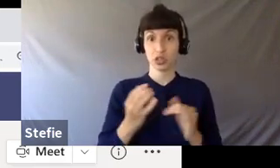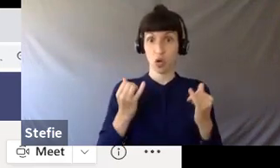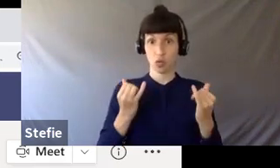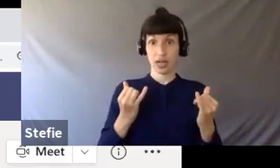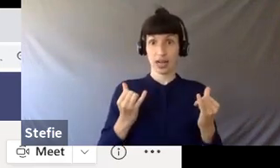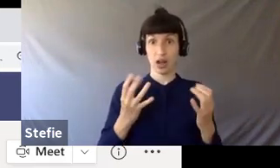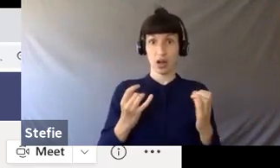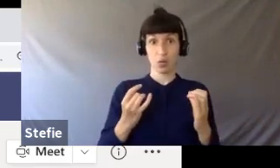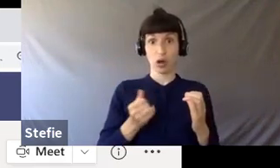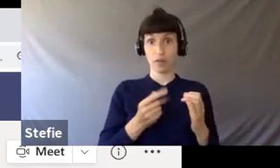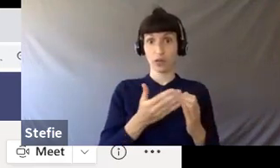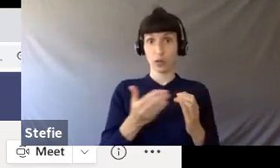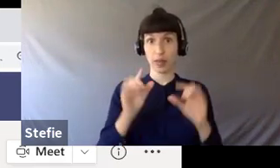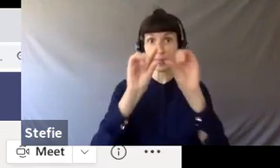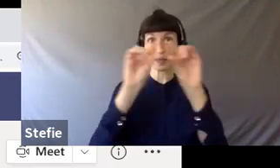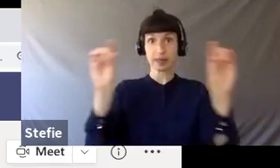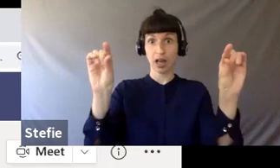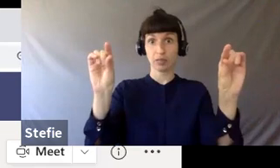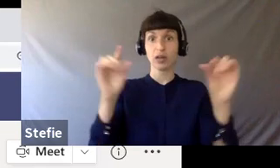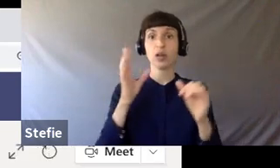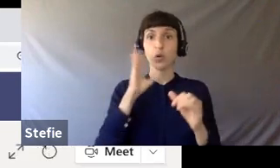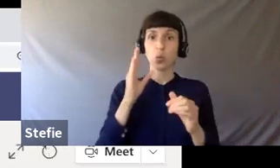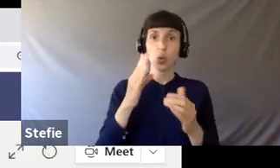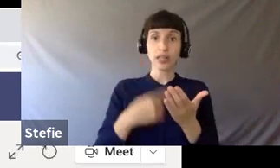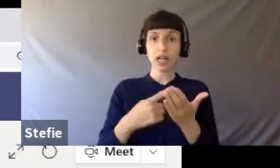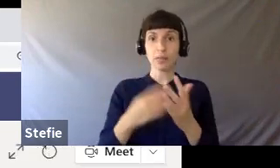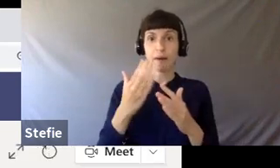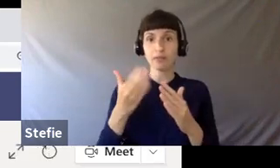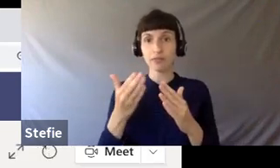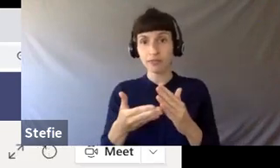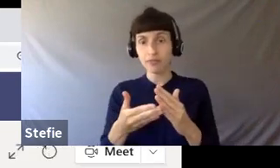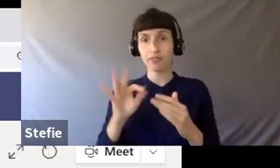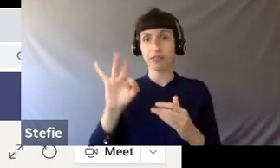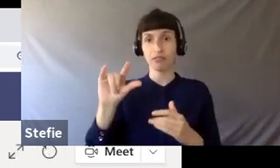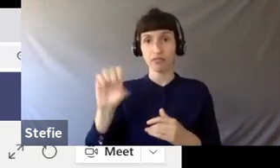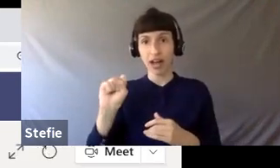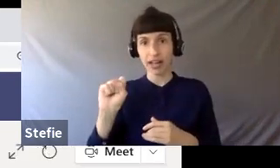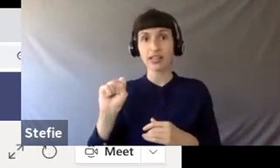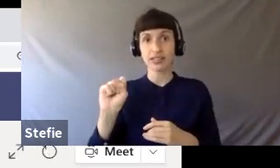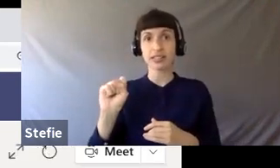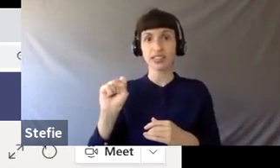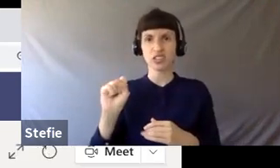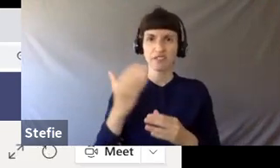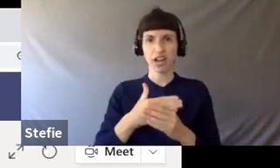setting up Team meetings and a lot of things are coming up tomorrow and Thursday. ANDREW: